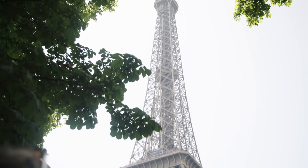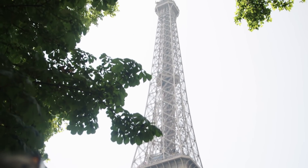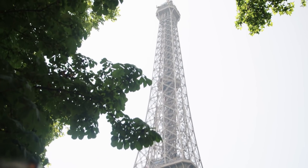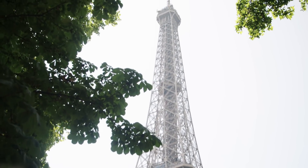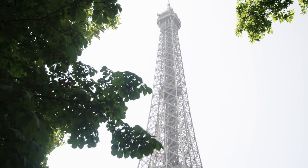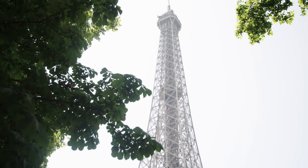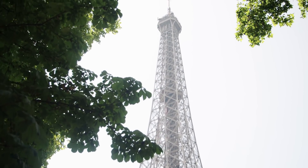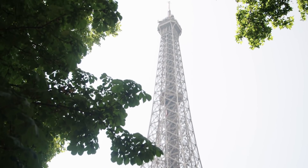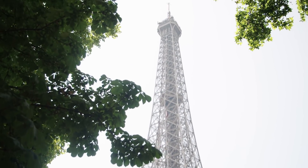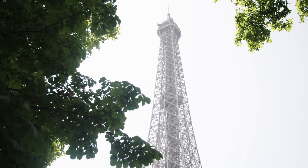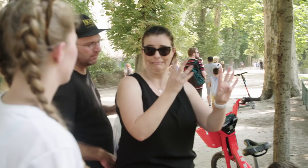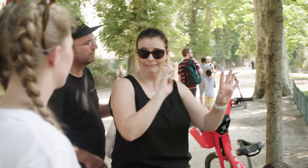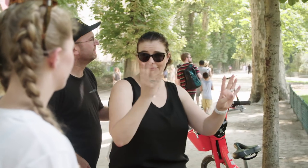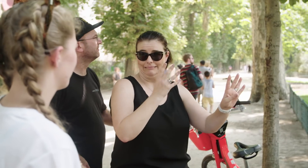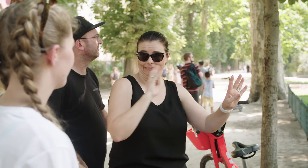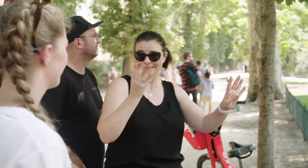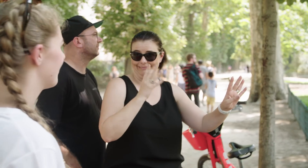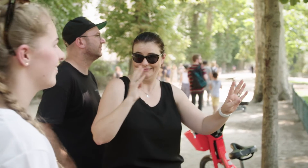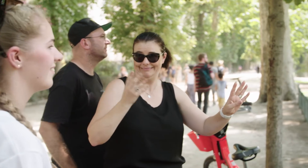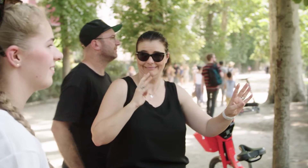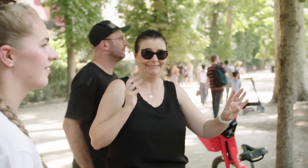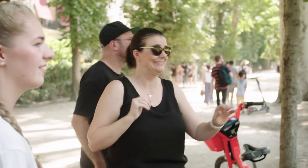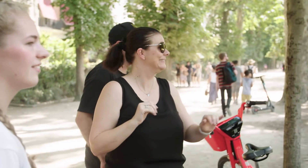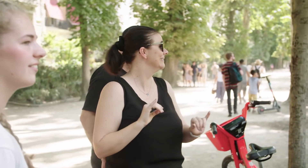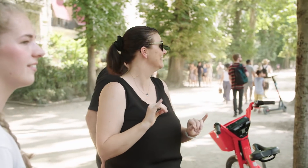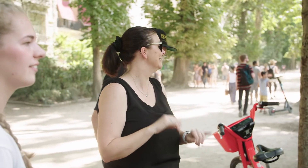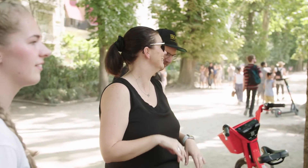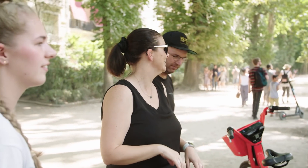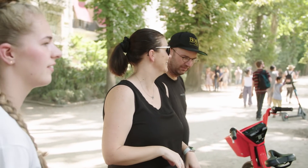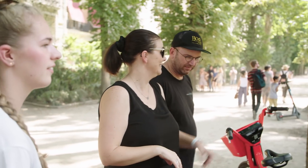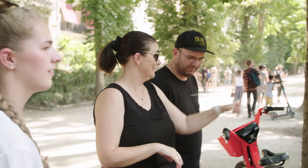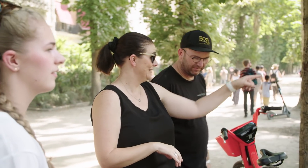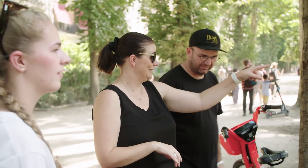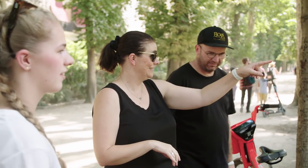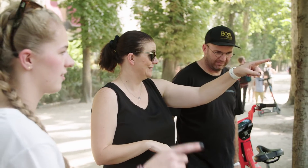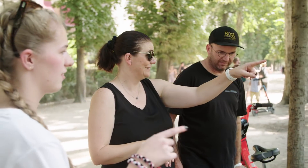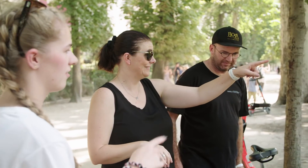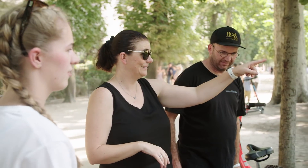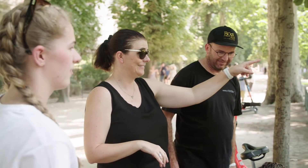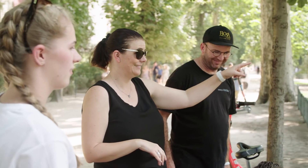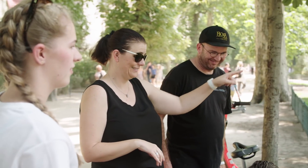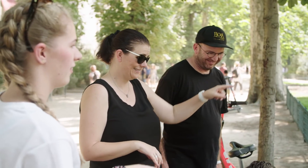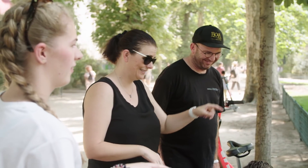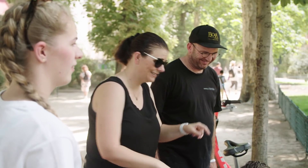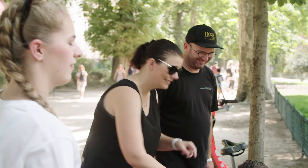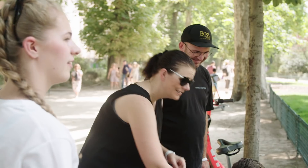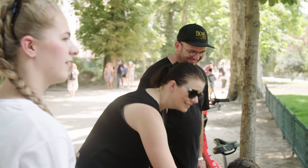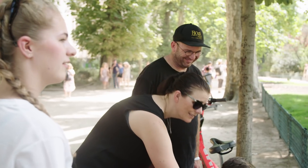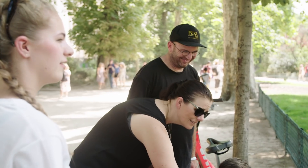This has been three years in the planning, this trip, but we're actually here for the World Deaf Congress.